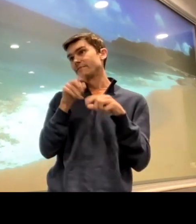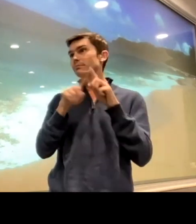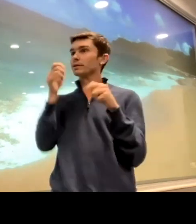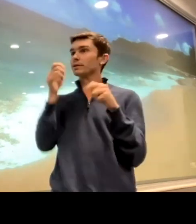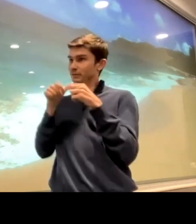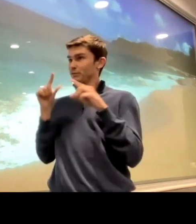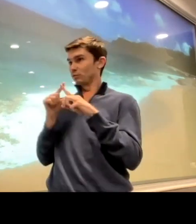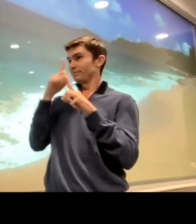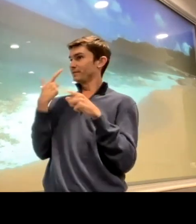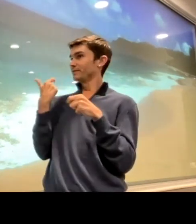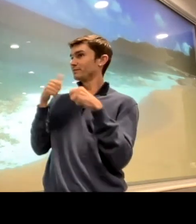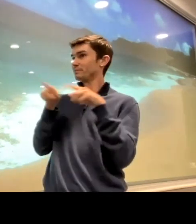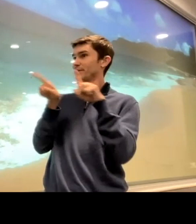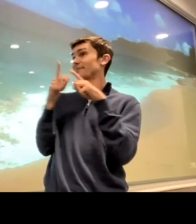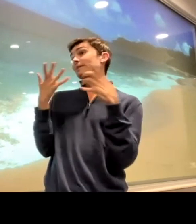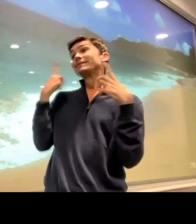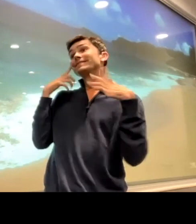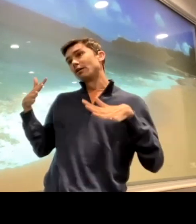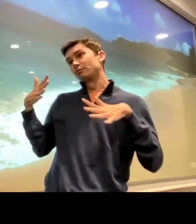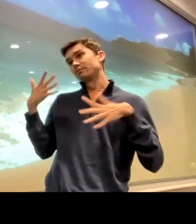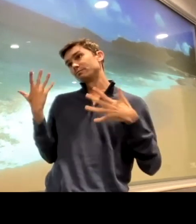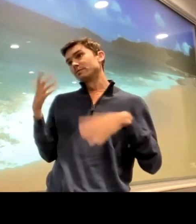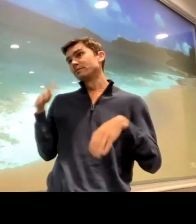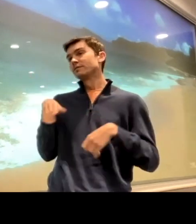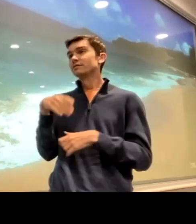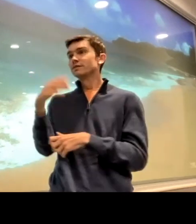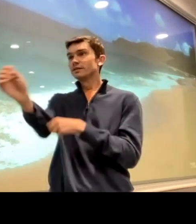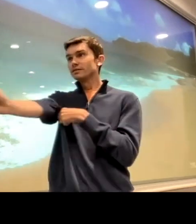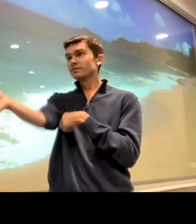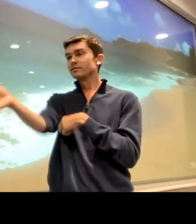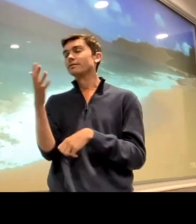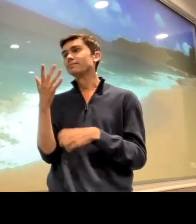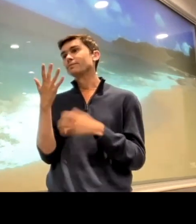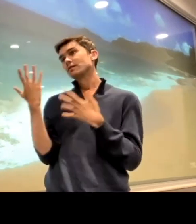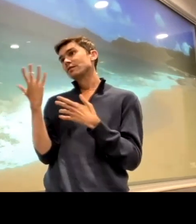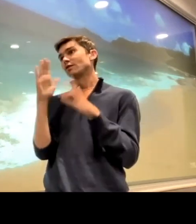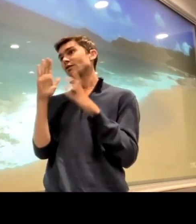thinking about the way that that would affect them similarly, maybe to the way that